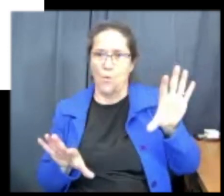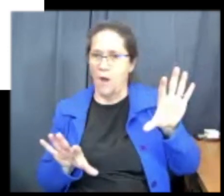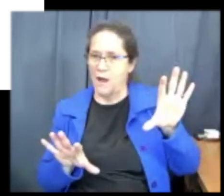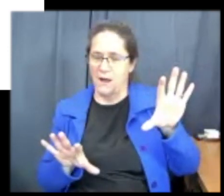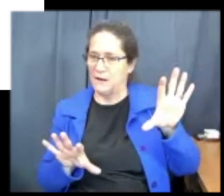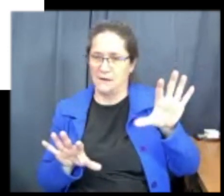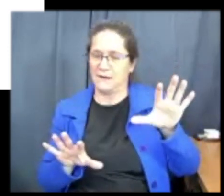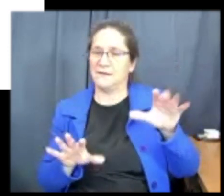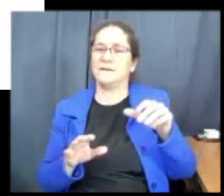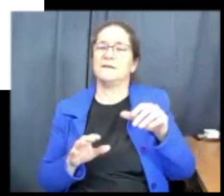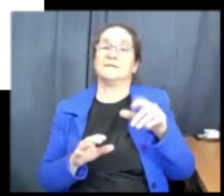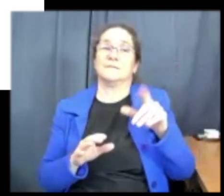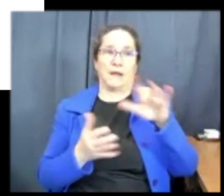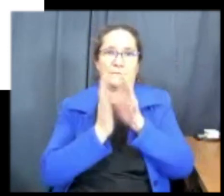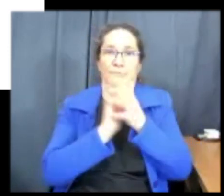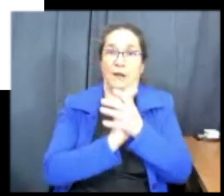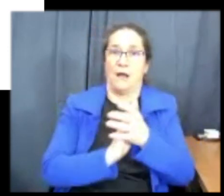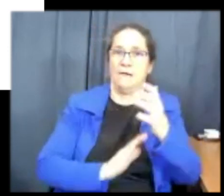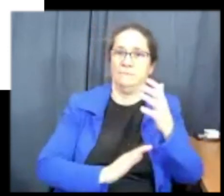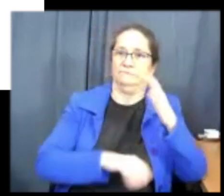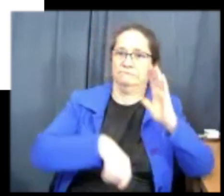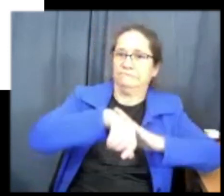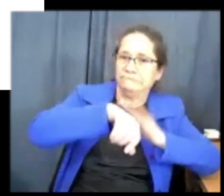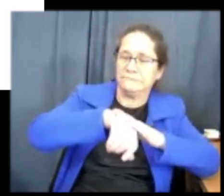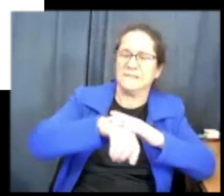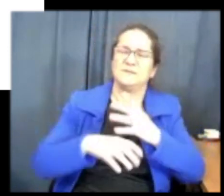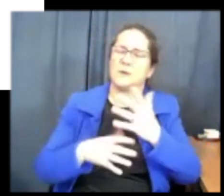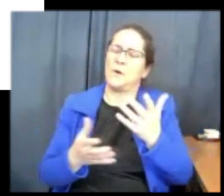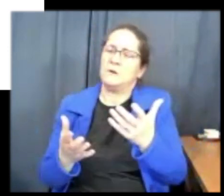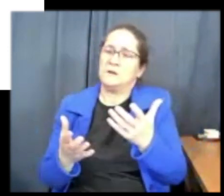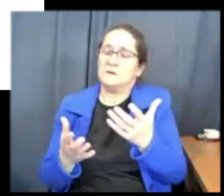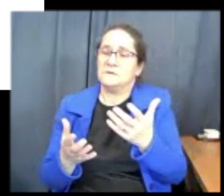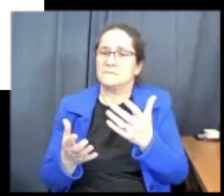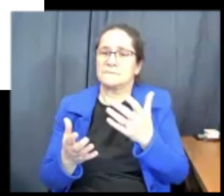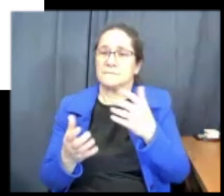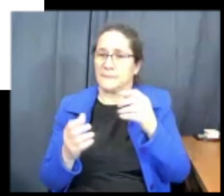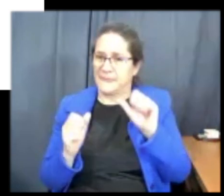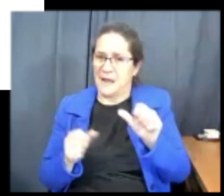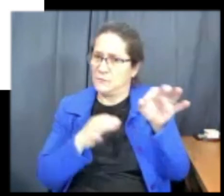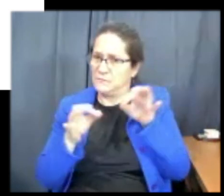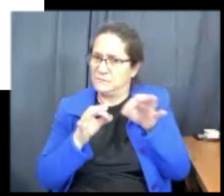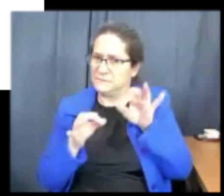would be in the red. So talk a little bit about this data trending in the wrong direction and what we can do about that.